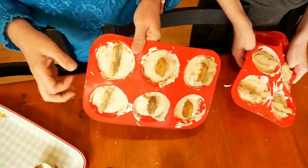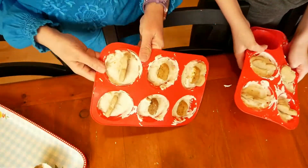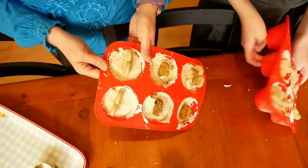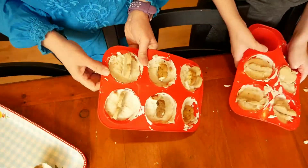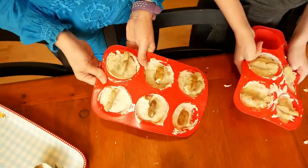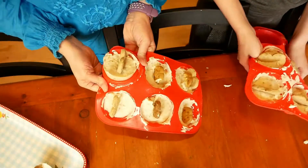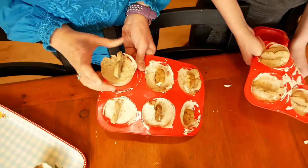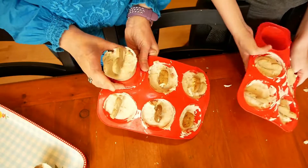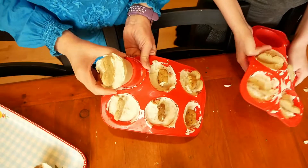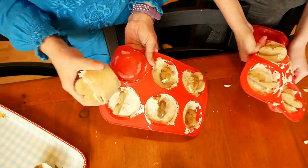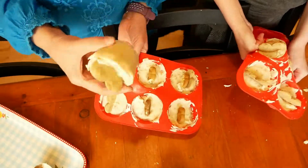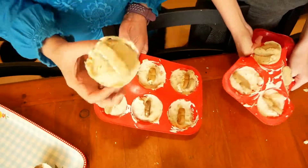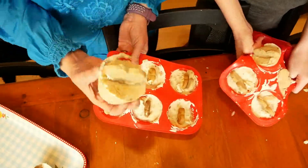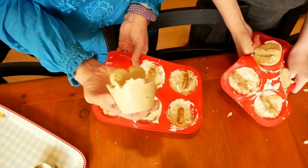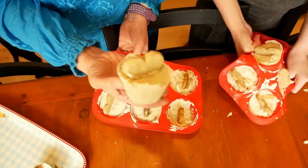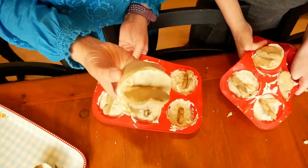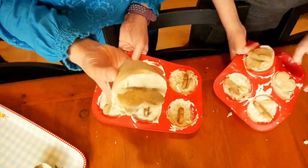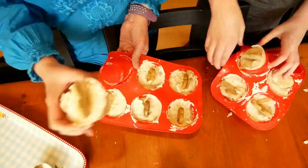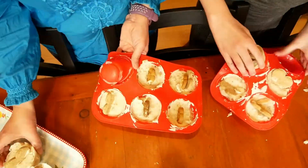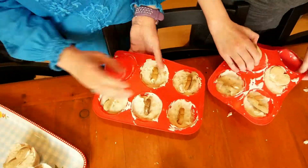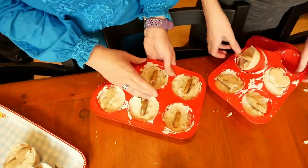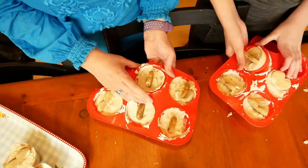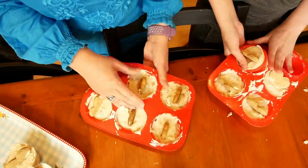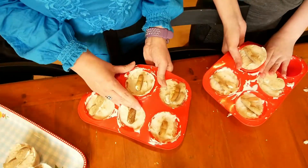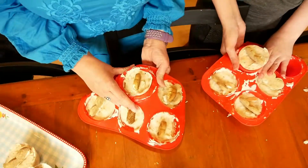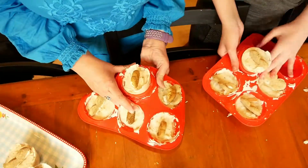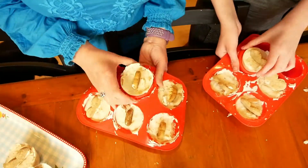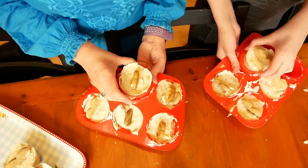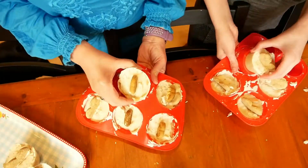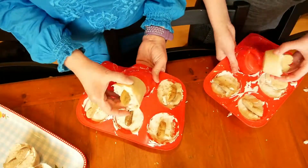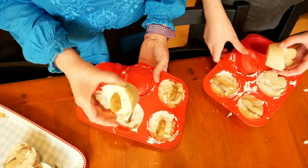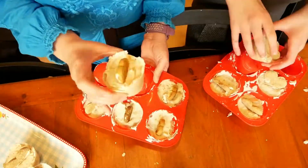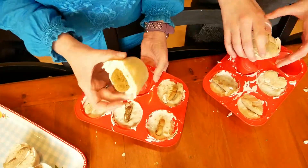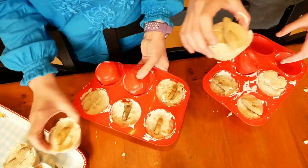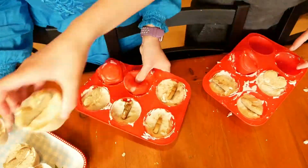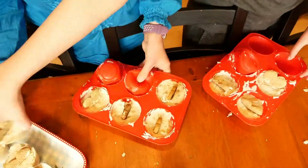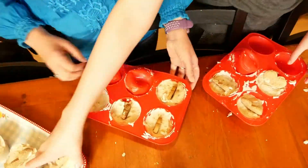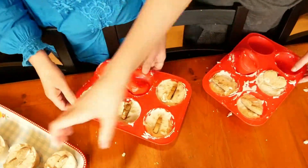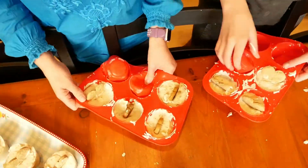so here they are the next day we just took them and we popped them out and they came out like i